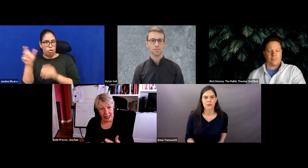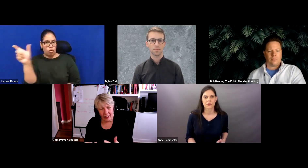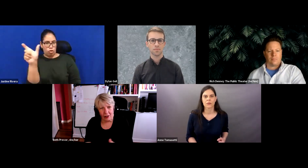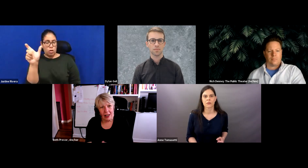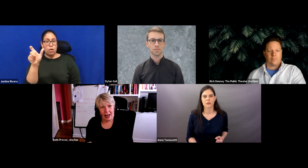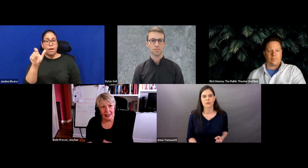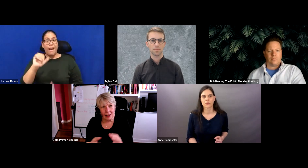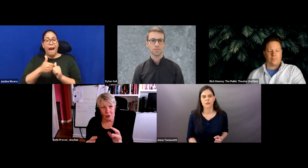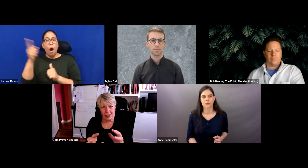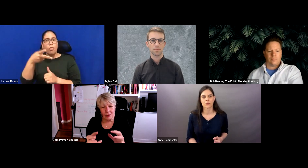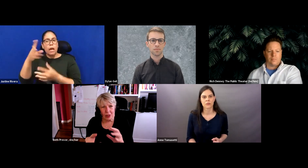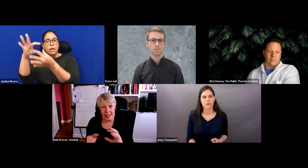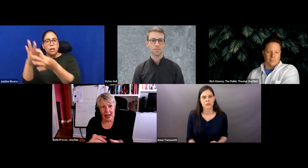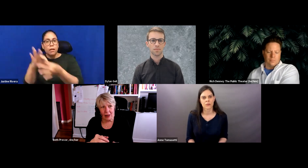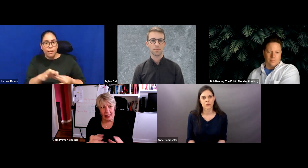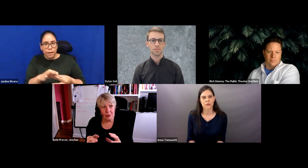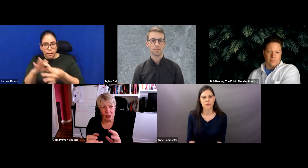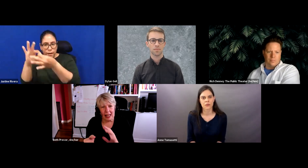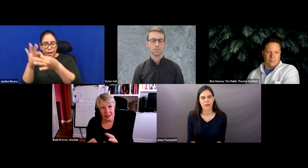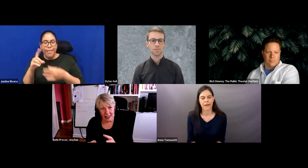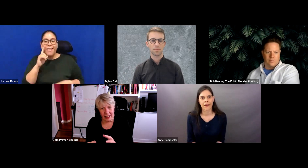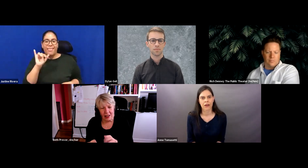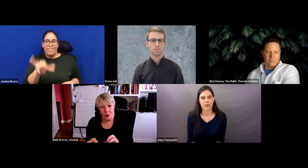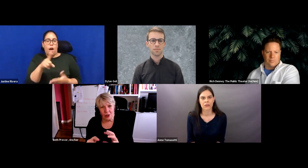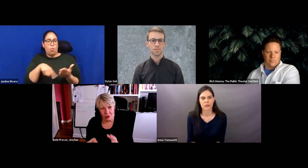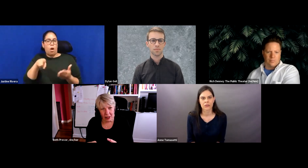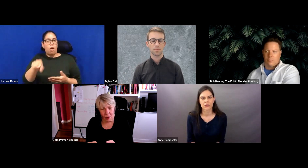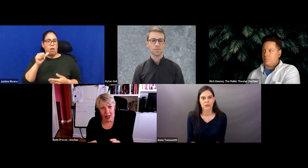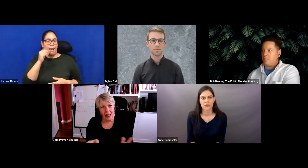together, I think, was how, what Anne did, which was really well.